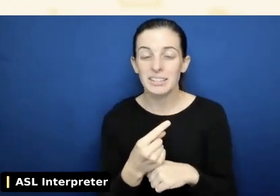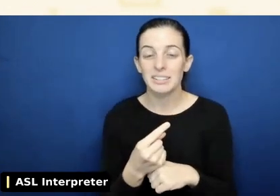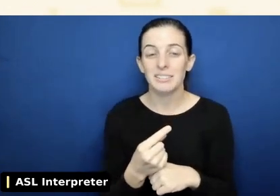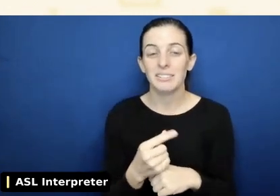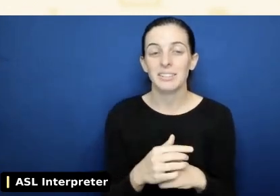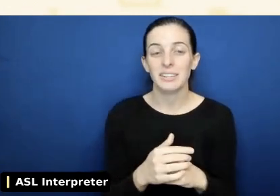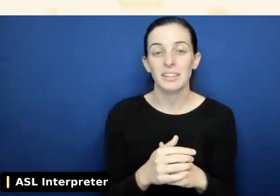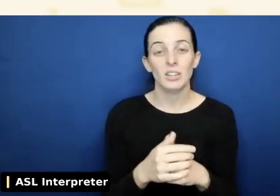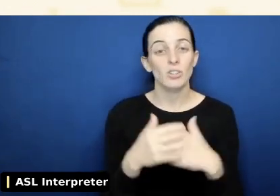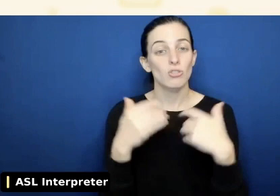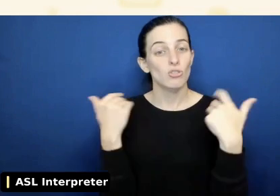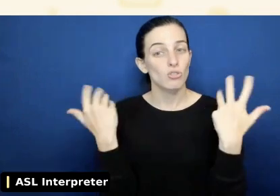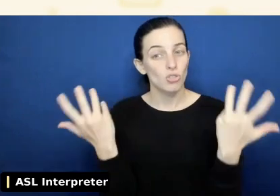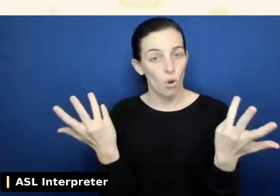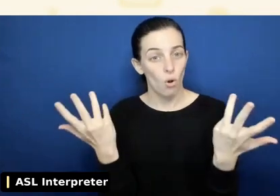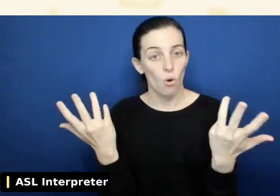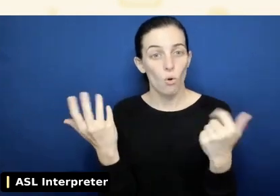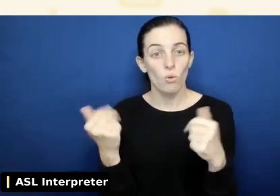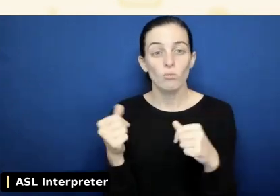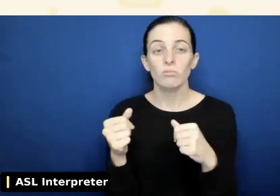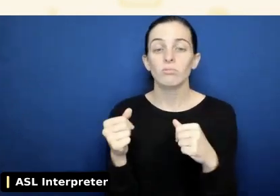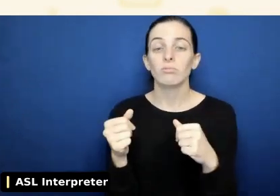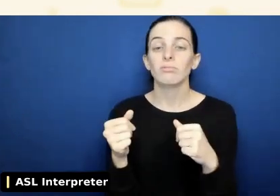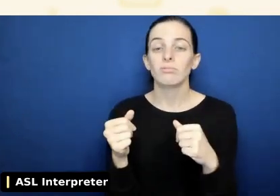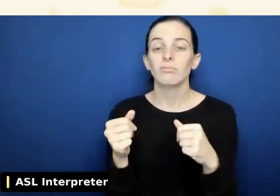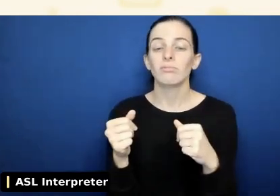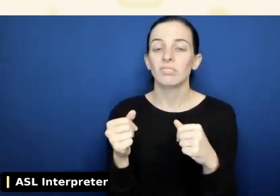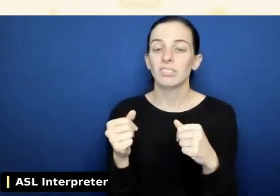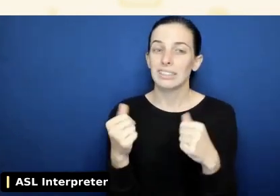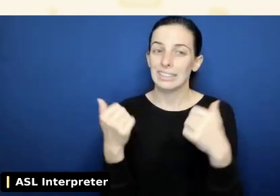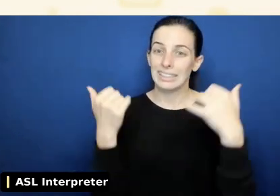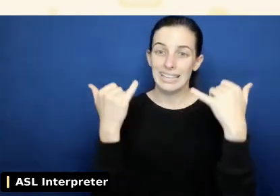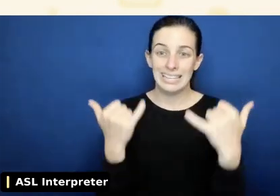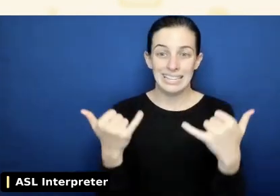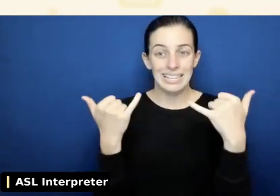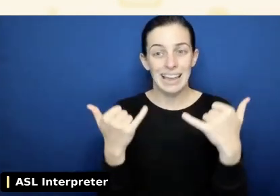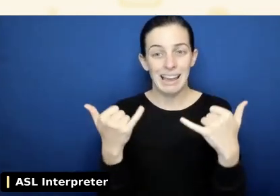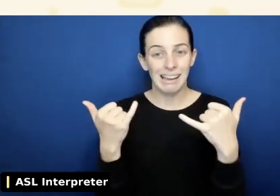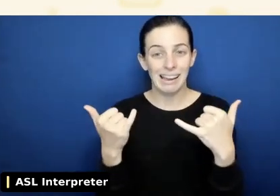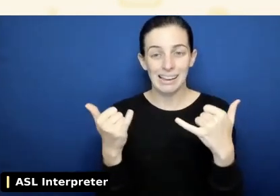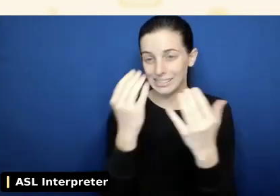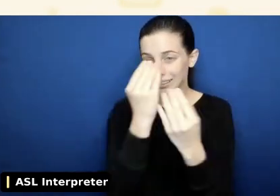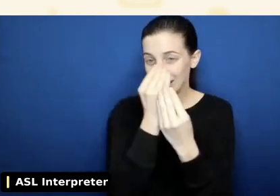So this echoes our today's information.